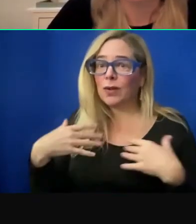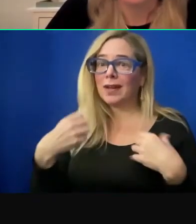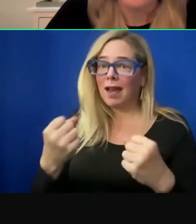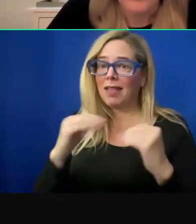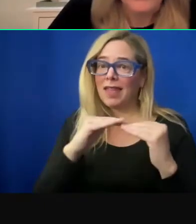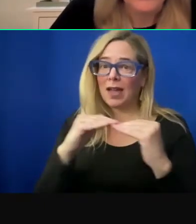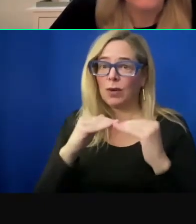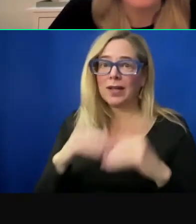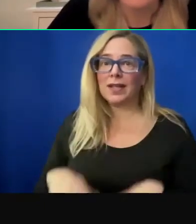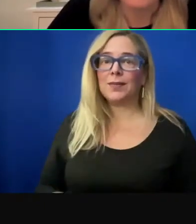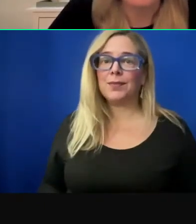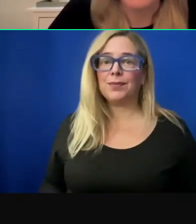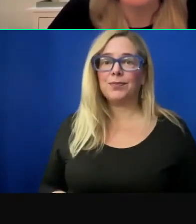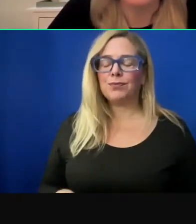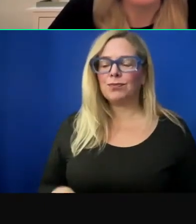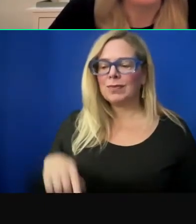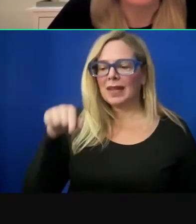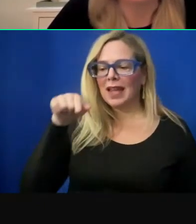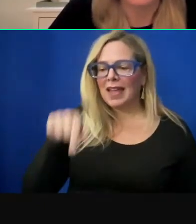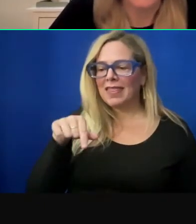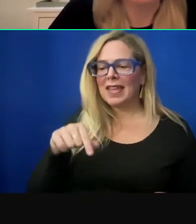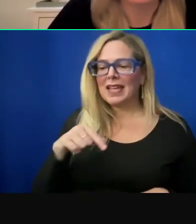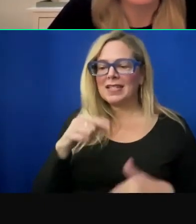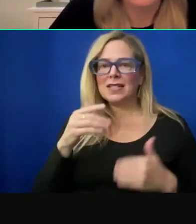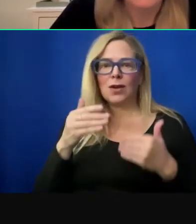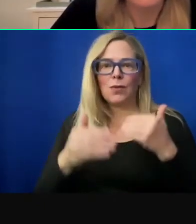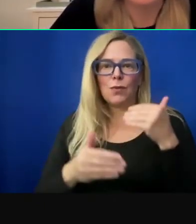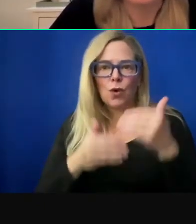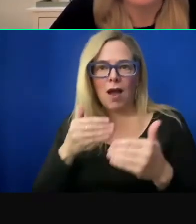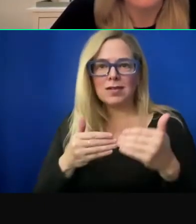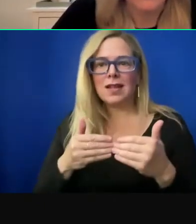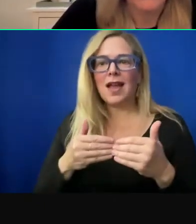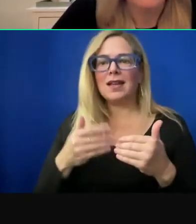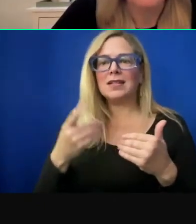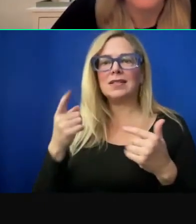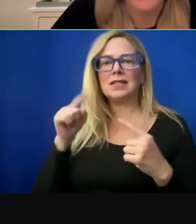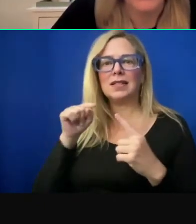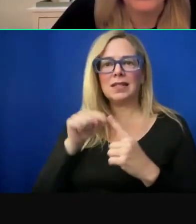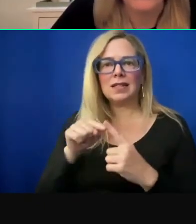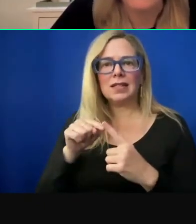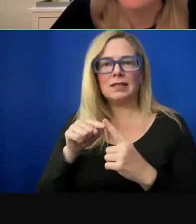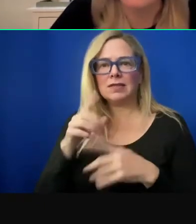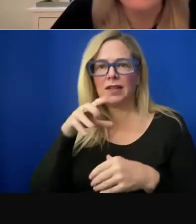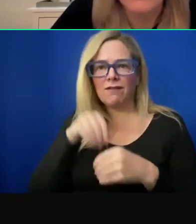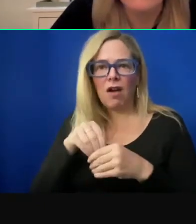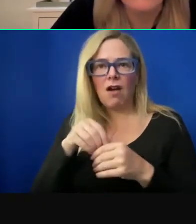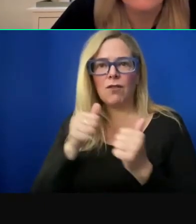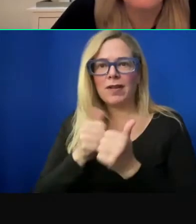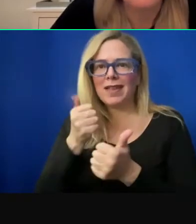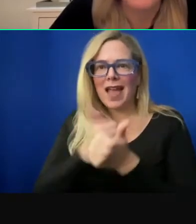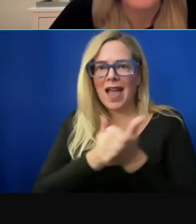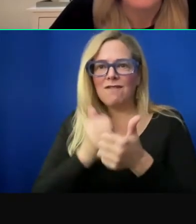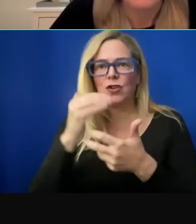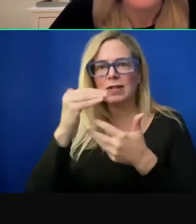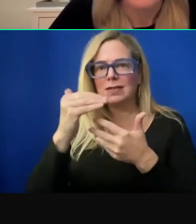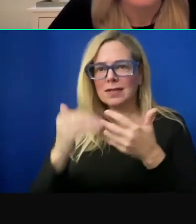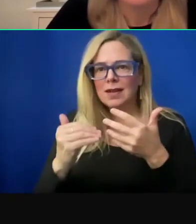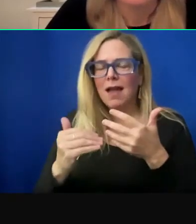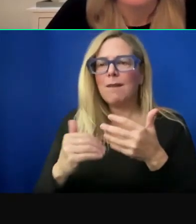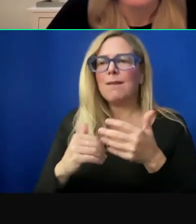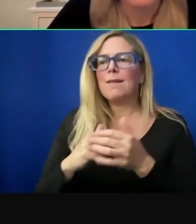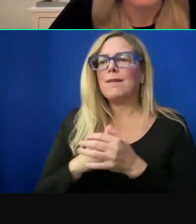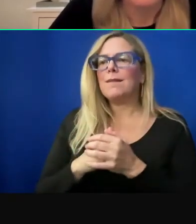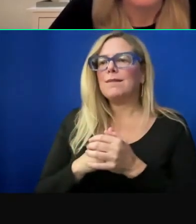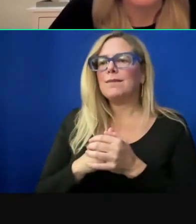is a process where disabled people are involved at every single step and action at all levels.